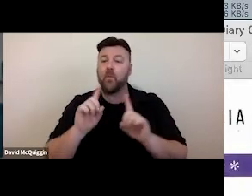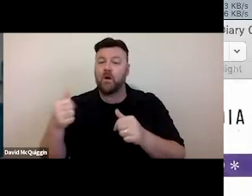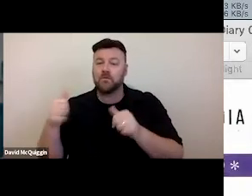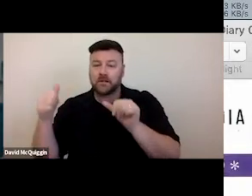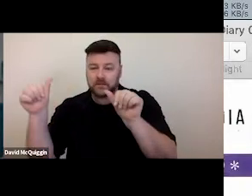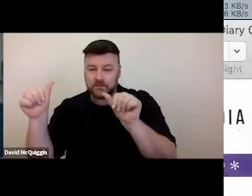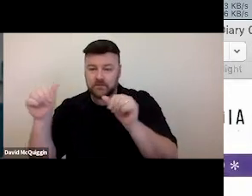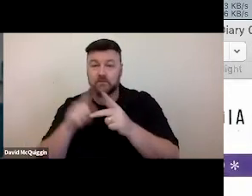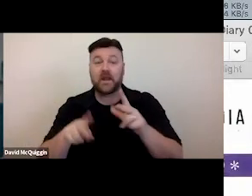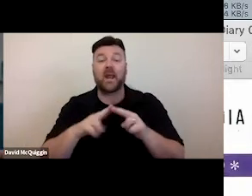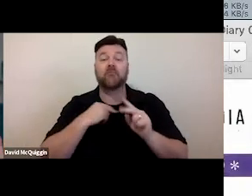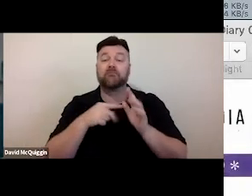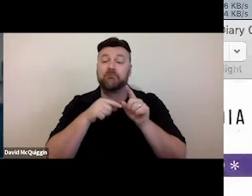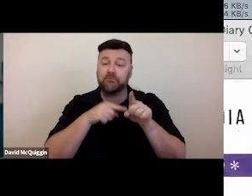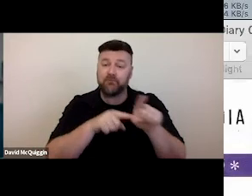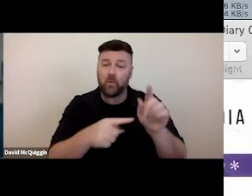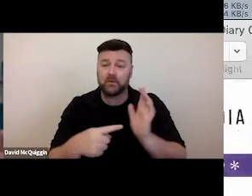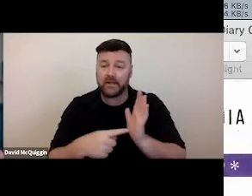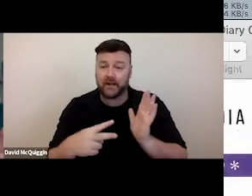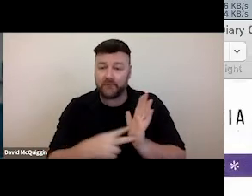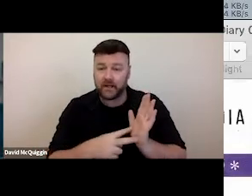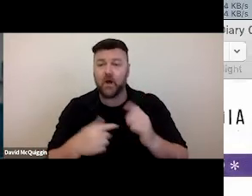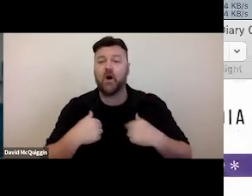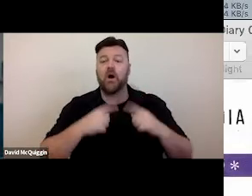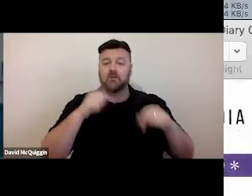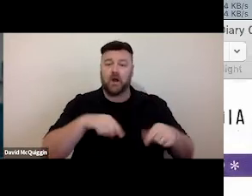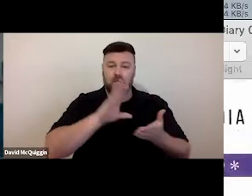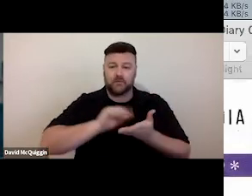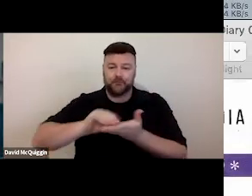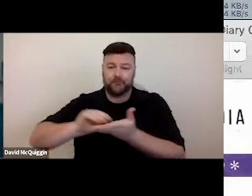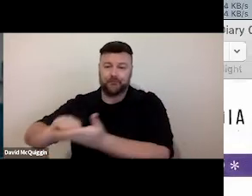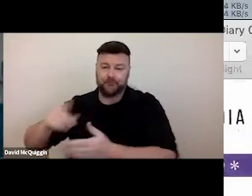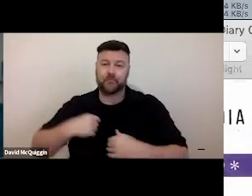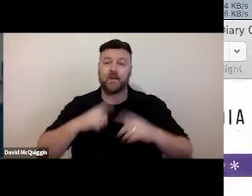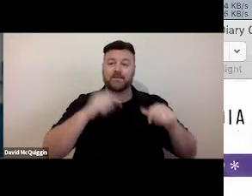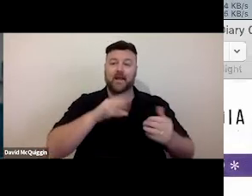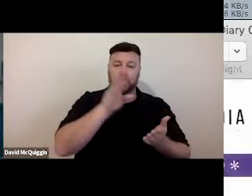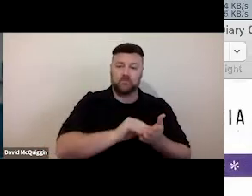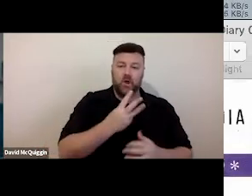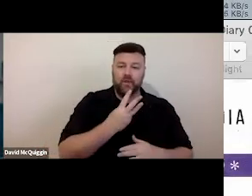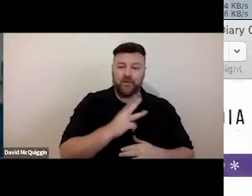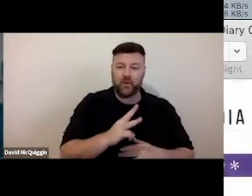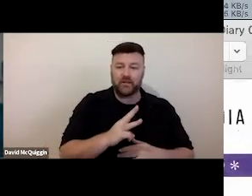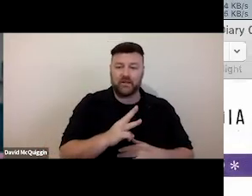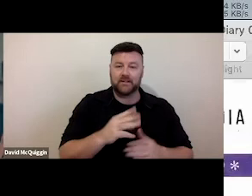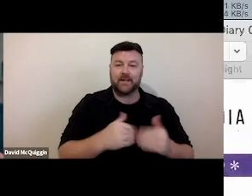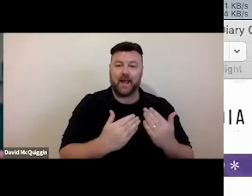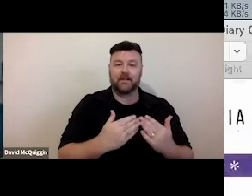doing a TV season we want to start 30 days before the MAU - monthly